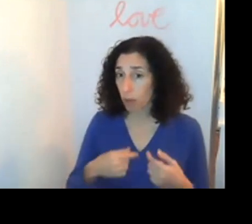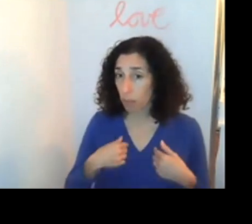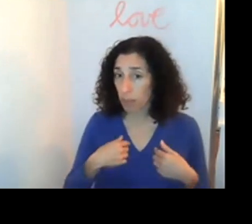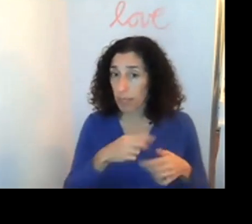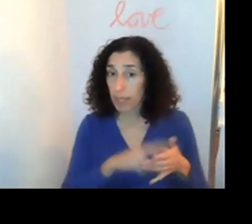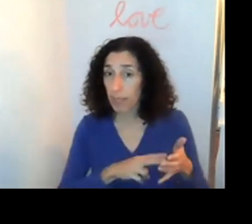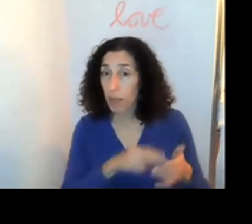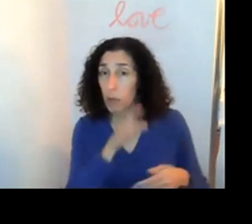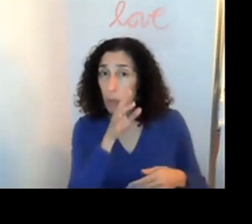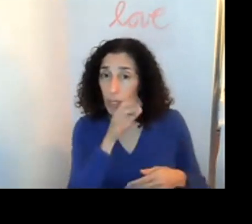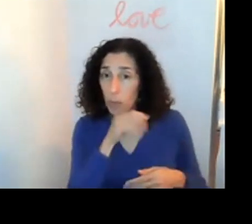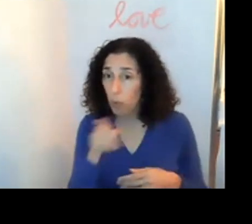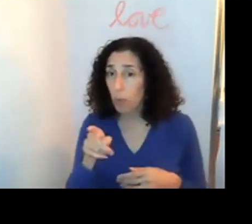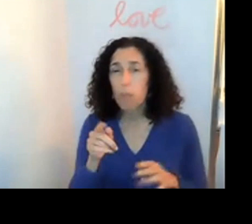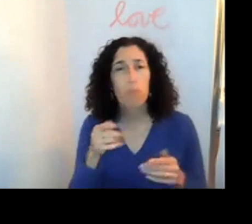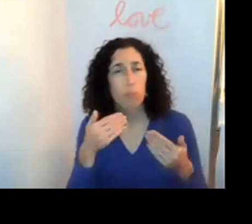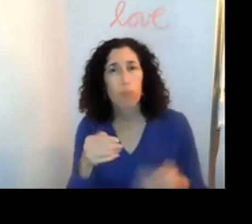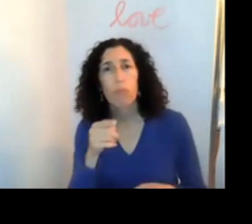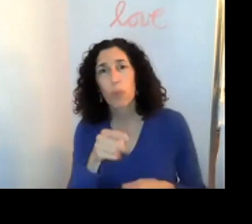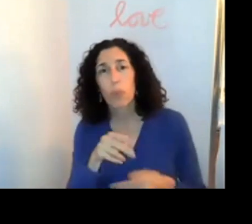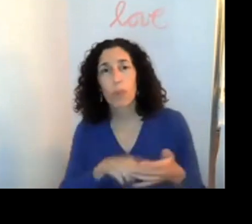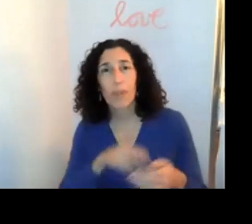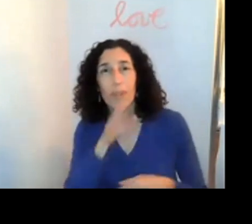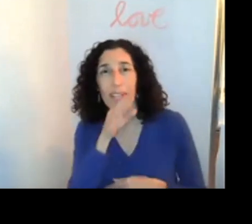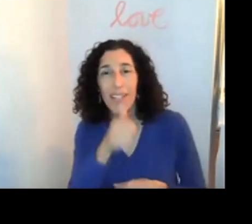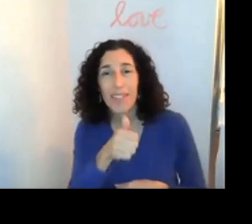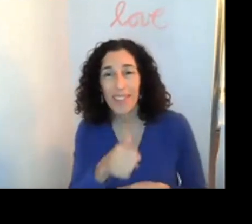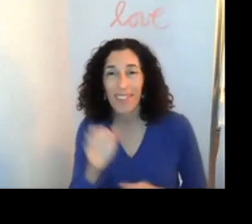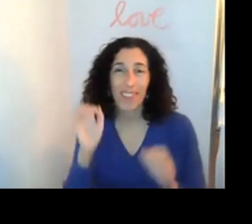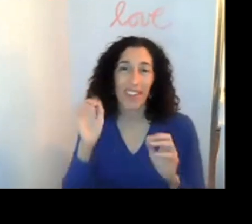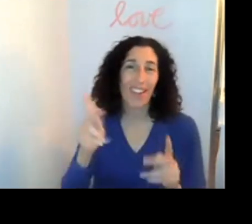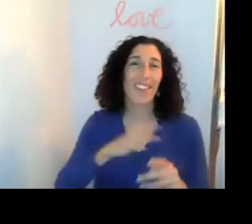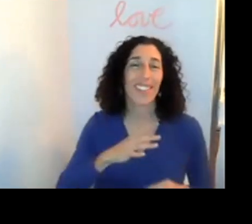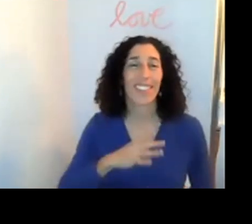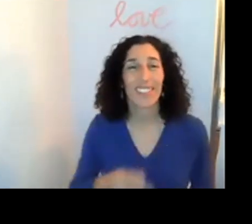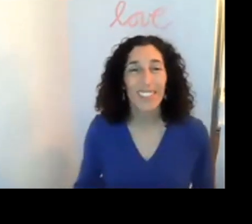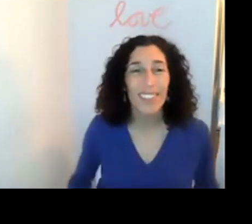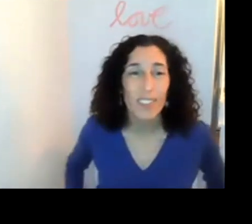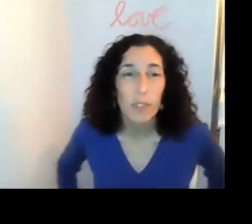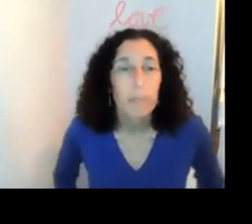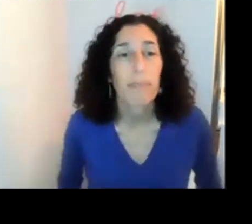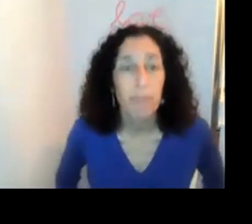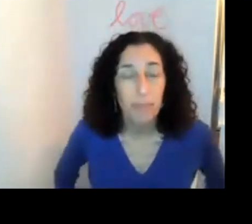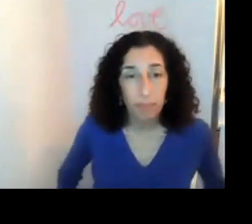but the other day I was helping a student put a background onto a website using background